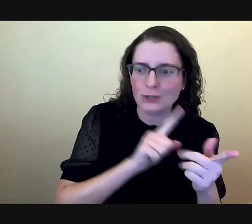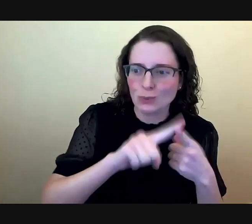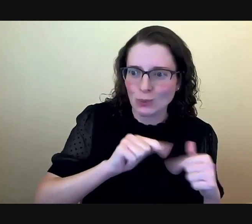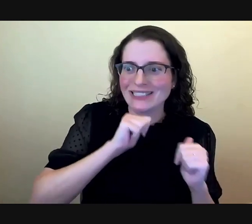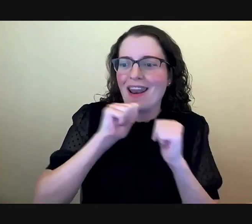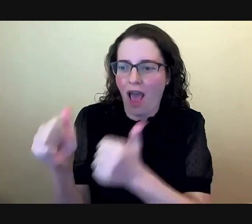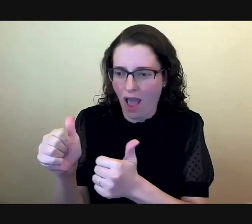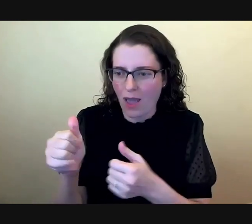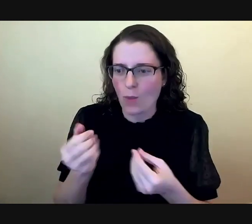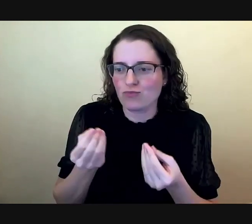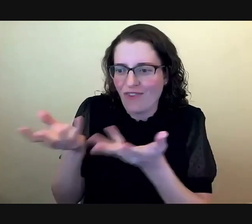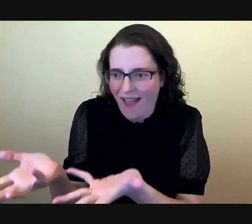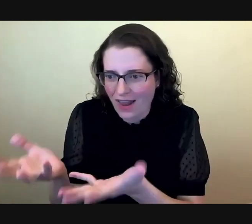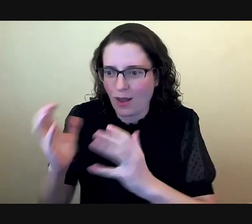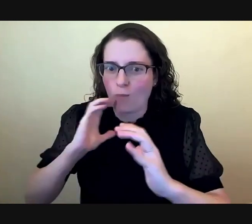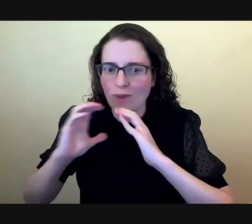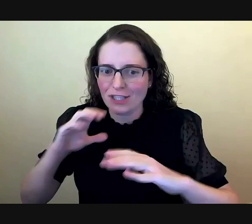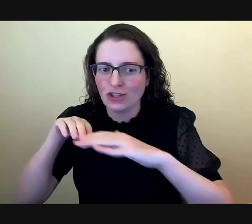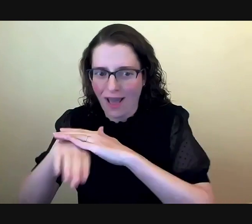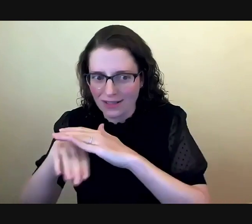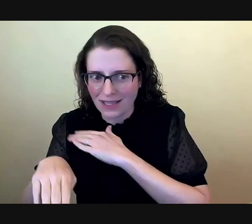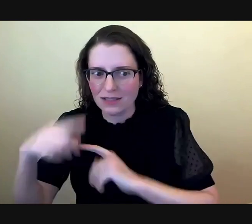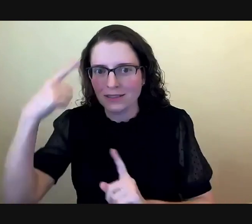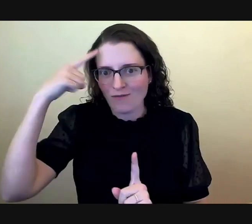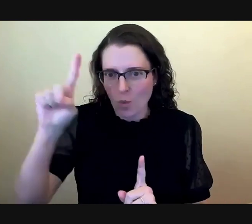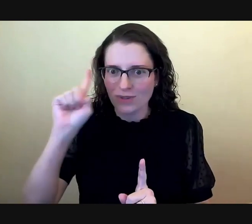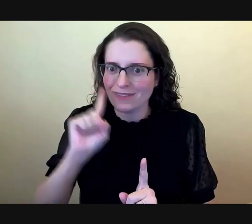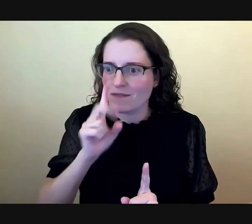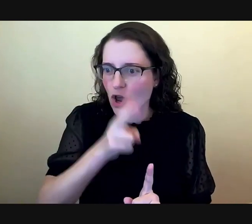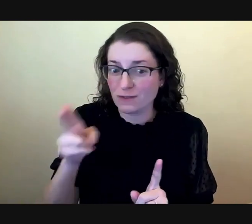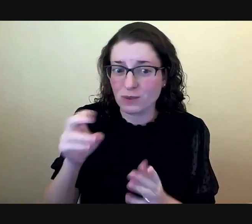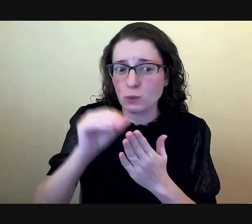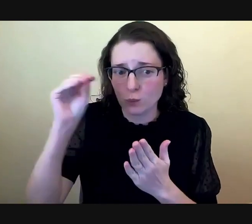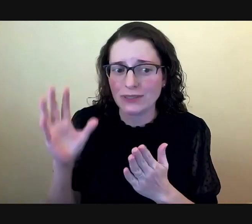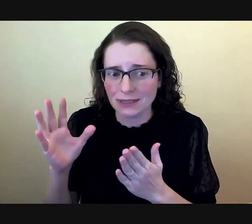using private law to deny services for communication access for their deaf